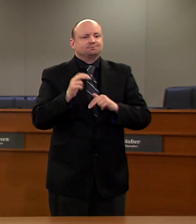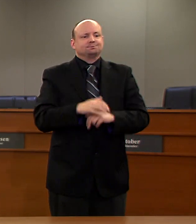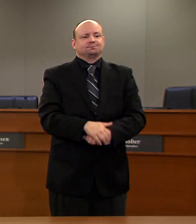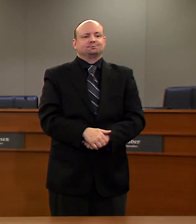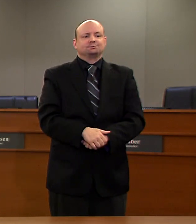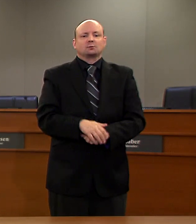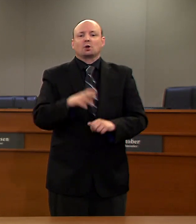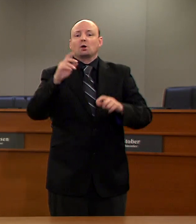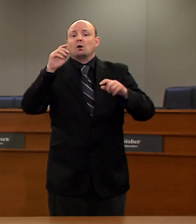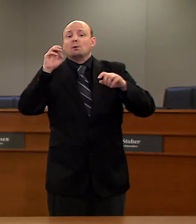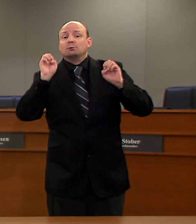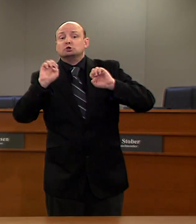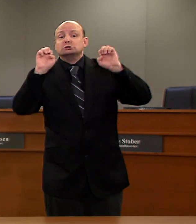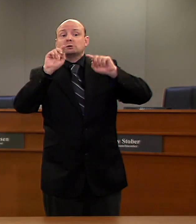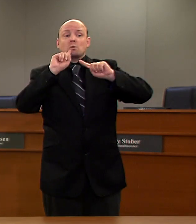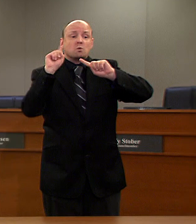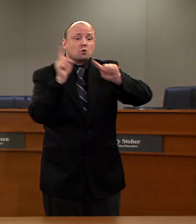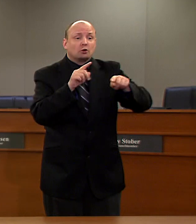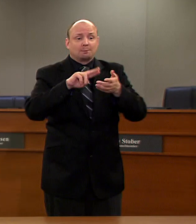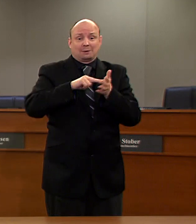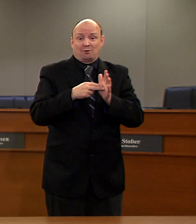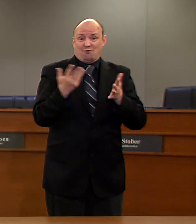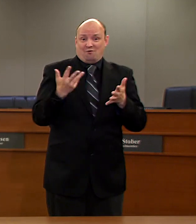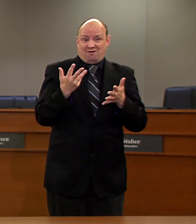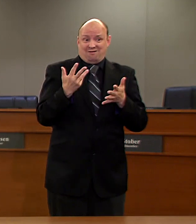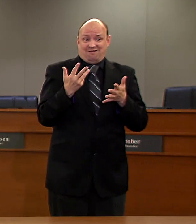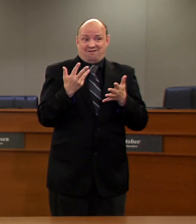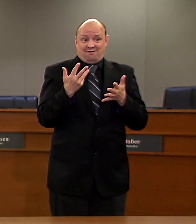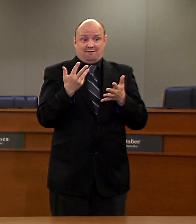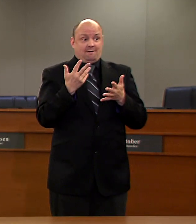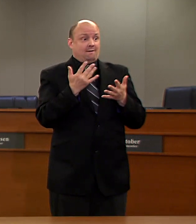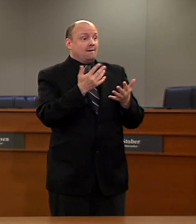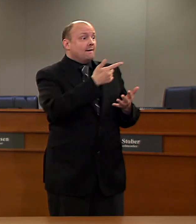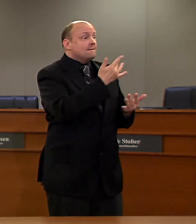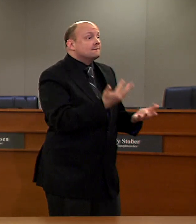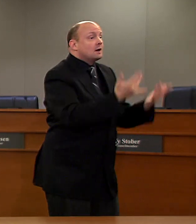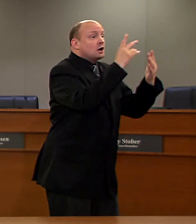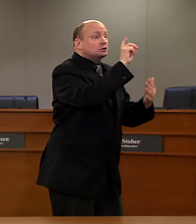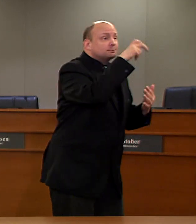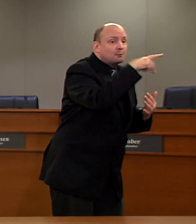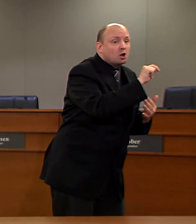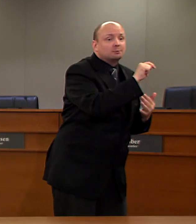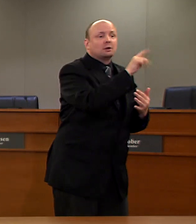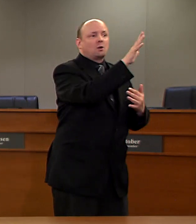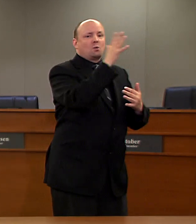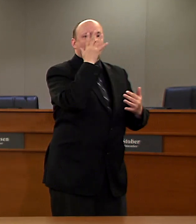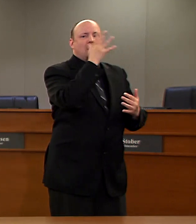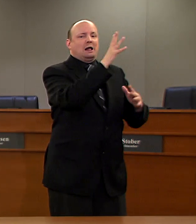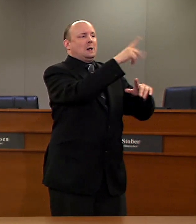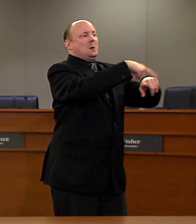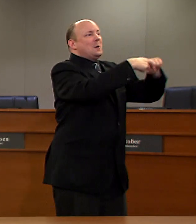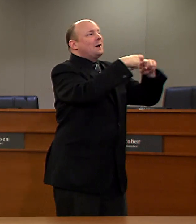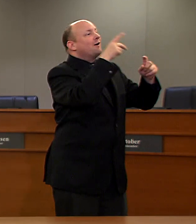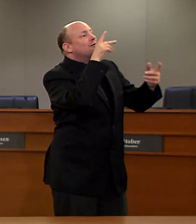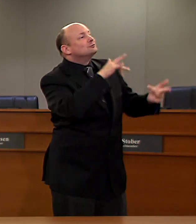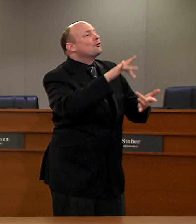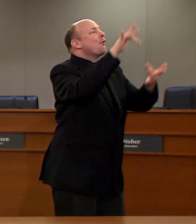to suspend Vancouver Fire Station tours and public access, and it closes all of our